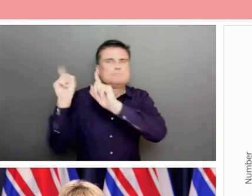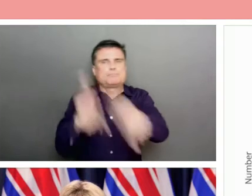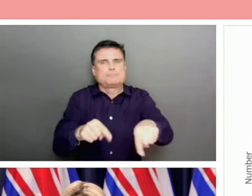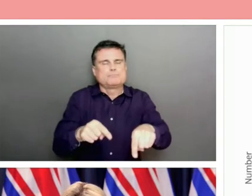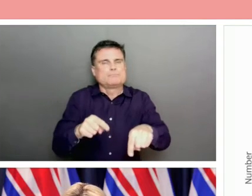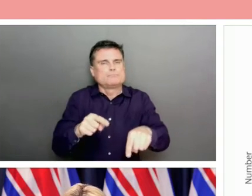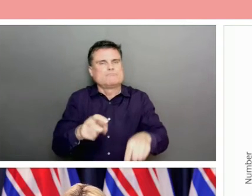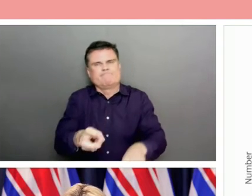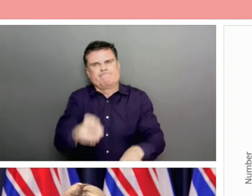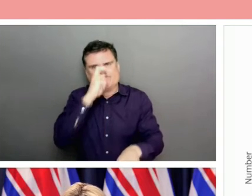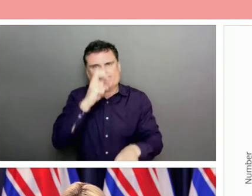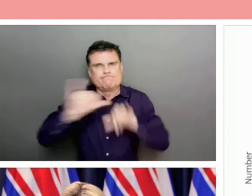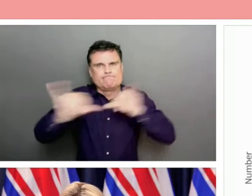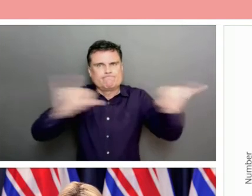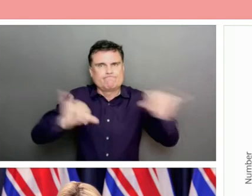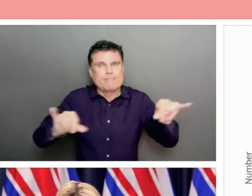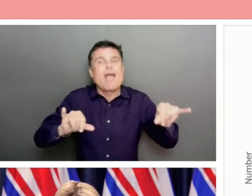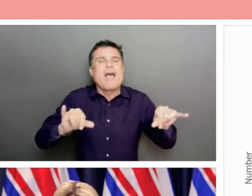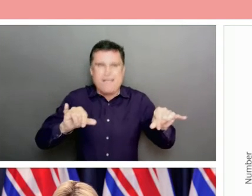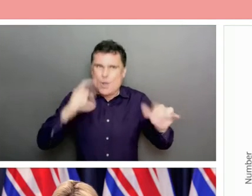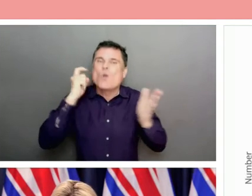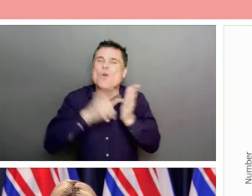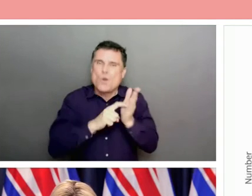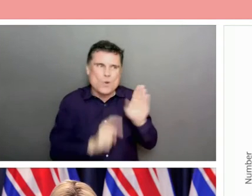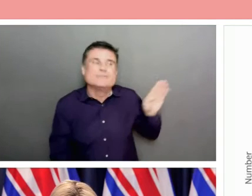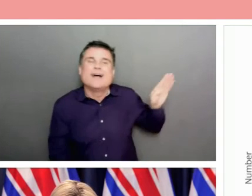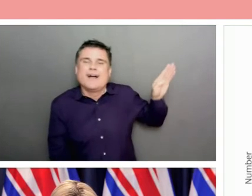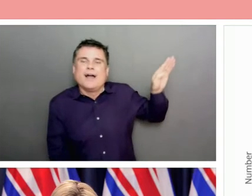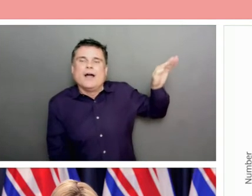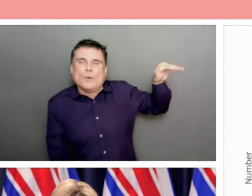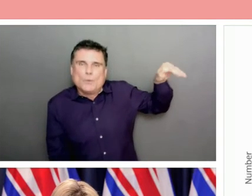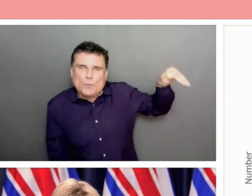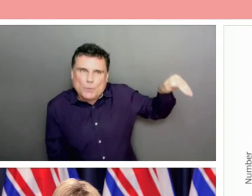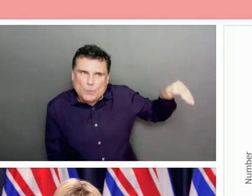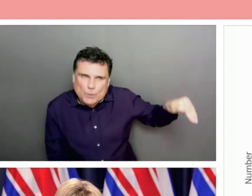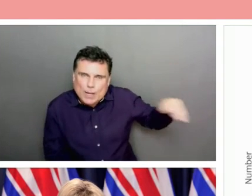children who also we saw a decrease in incidence this